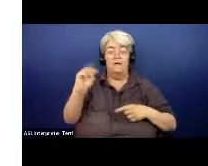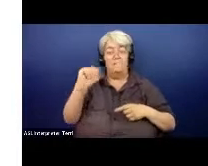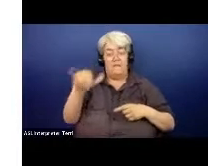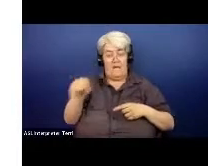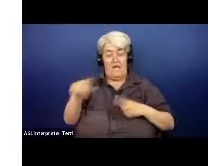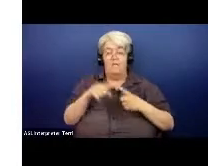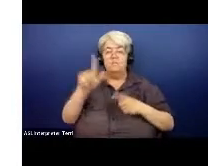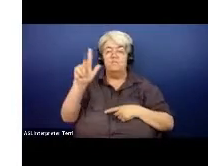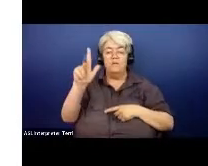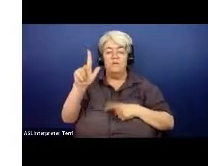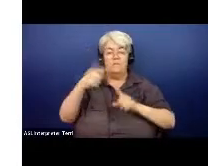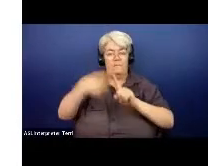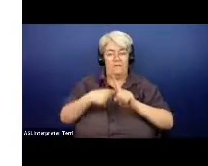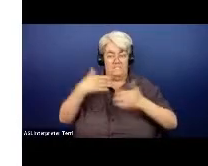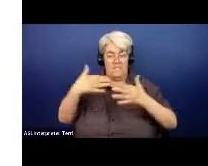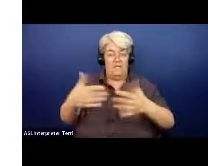months in. I have two licenses. I'm a